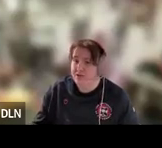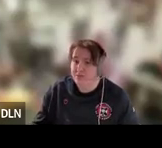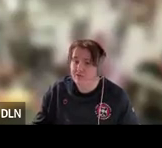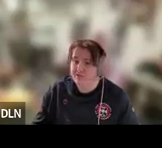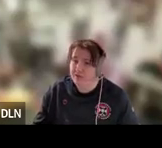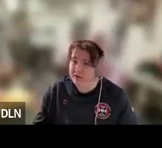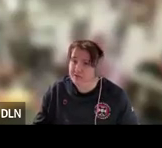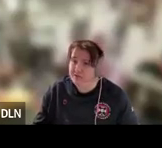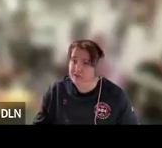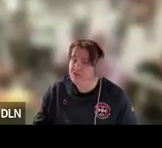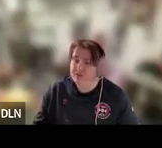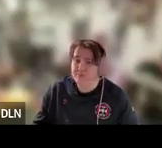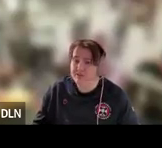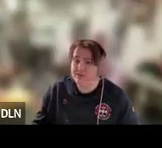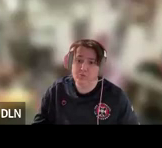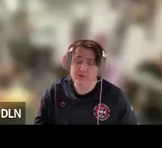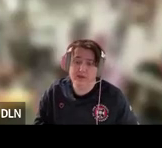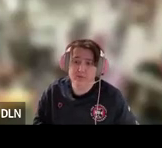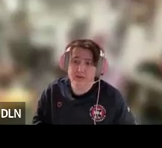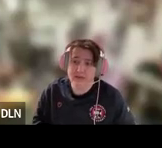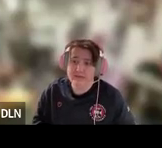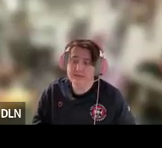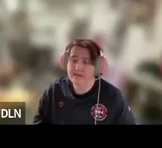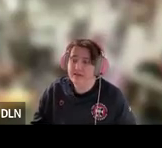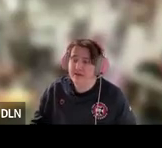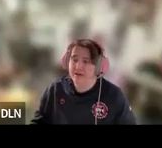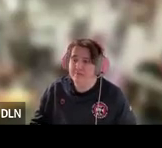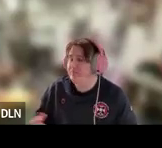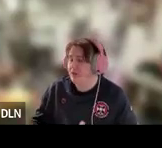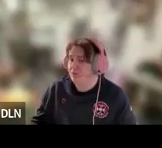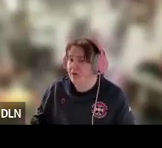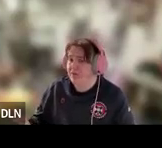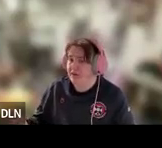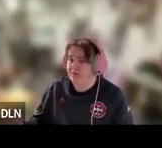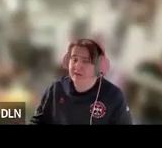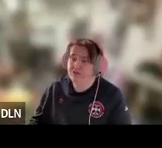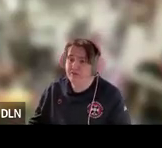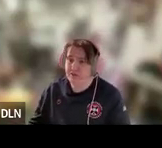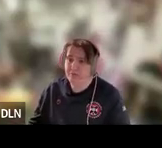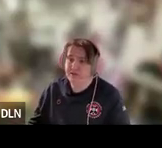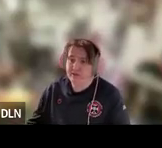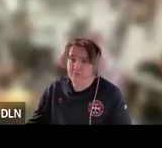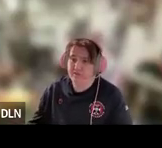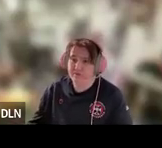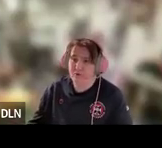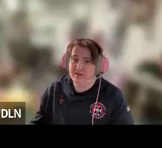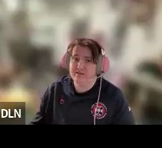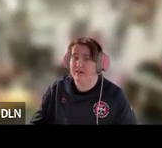also help give you some guidance on this just based on what that complaint is and what the kind of nature of your complaint that you're moving forward is.